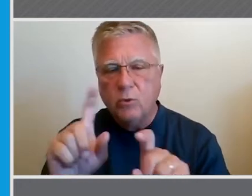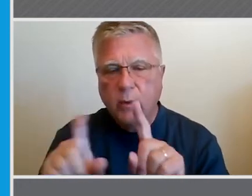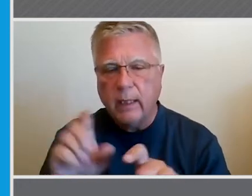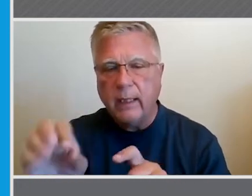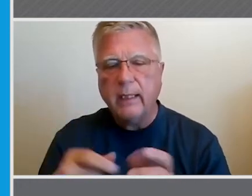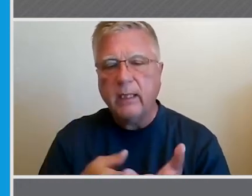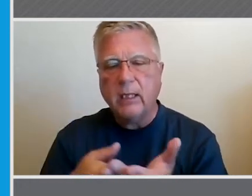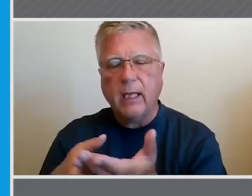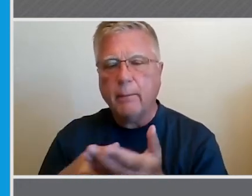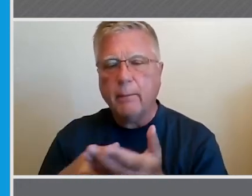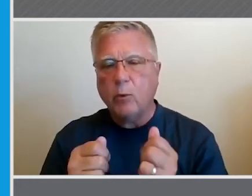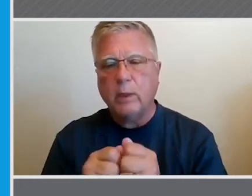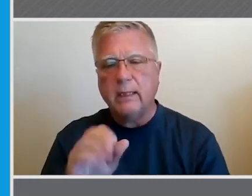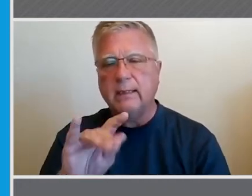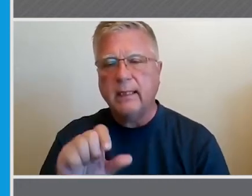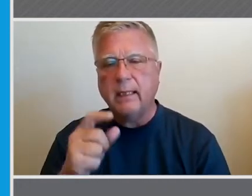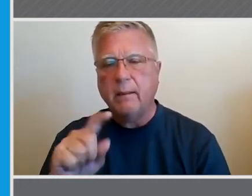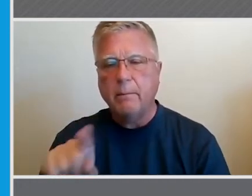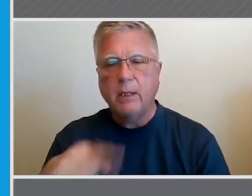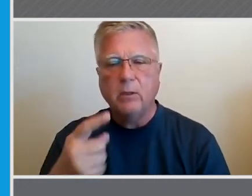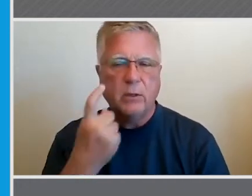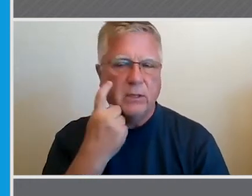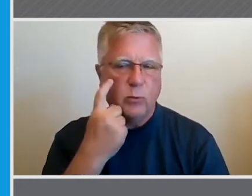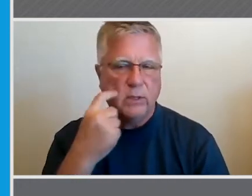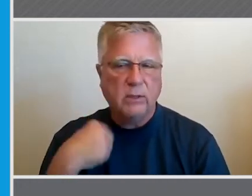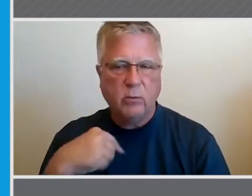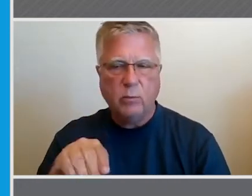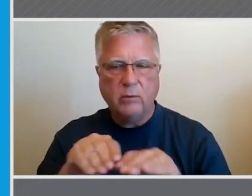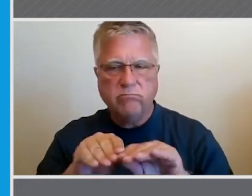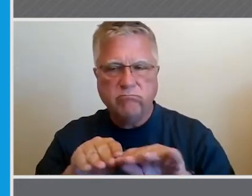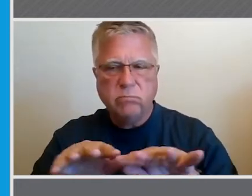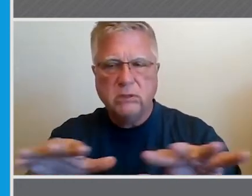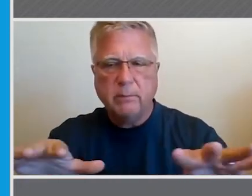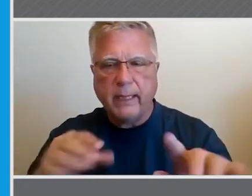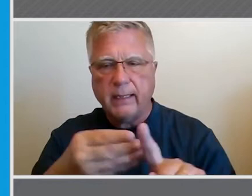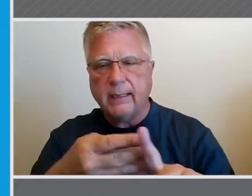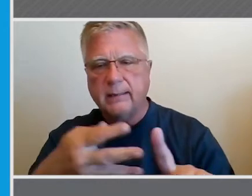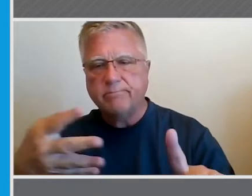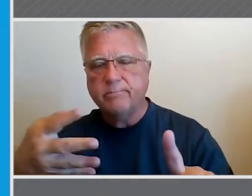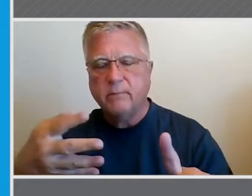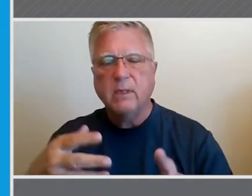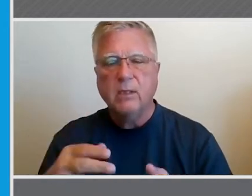recently that we're expanding part of this so that we can look at more broadly, what